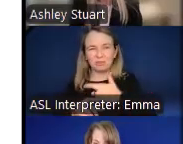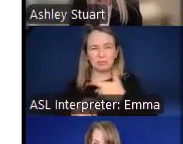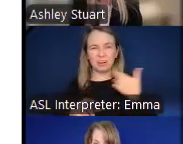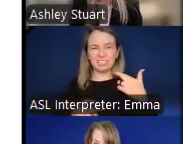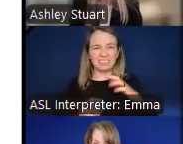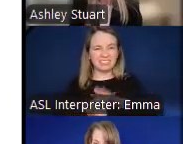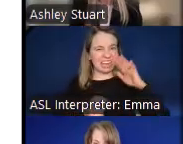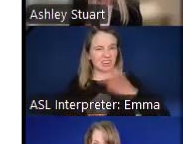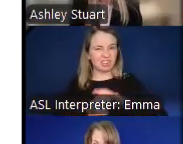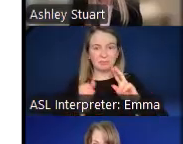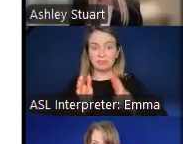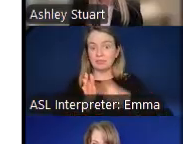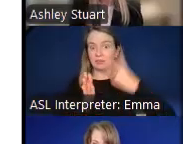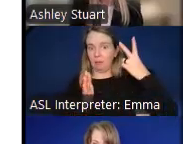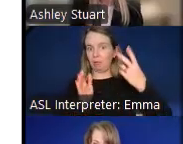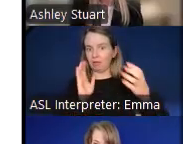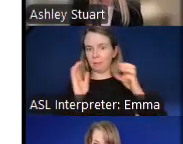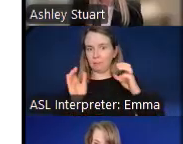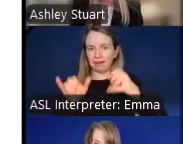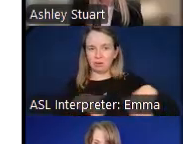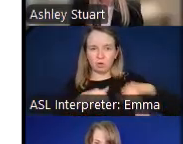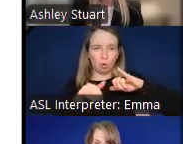greater than peers with typical language